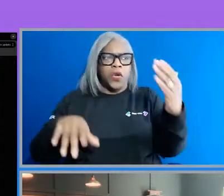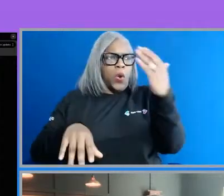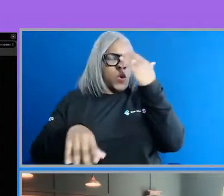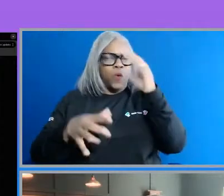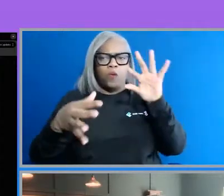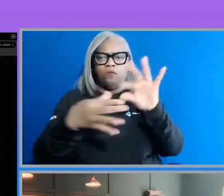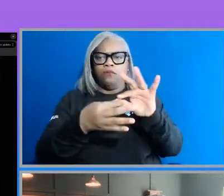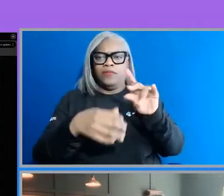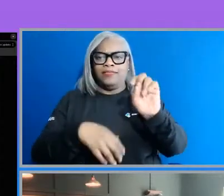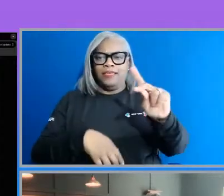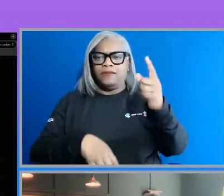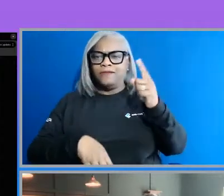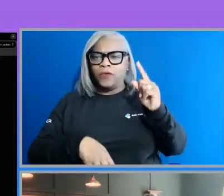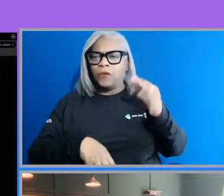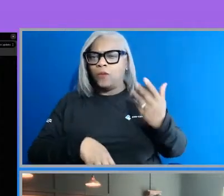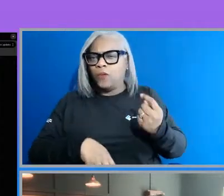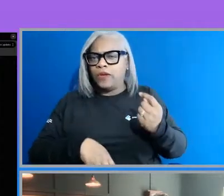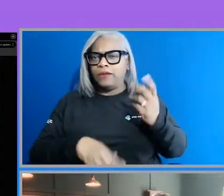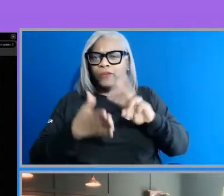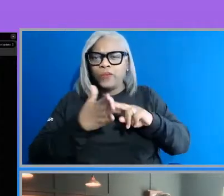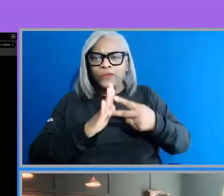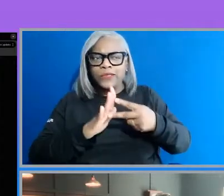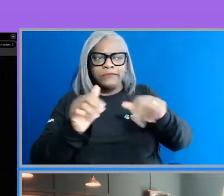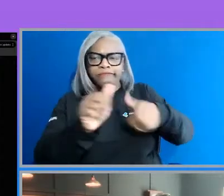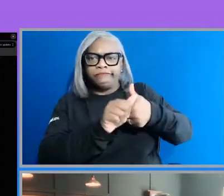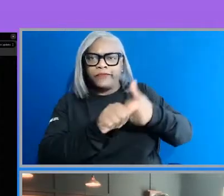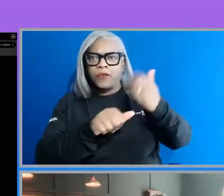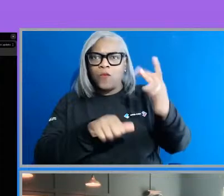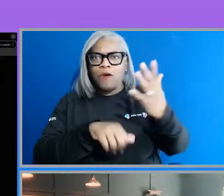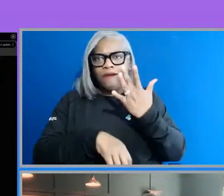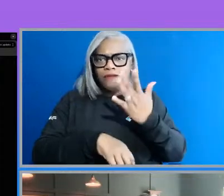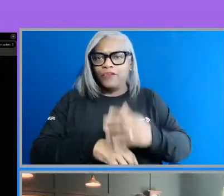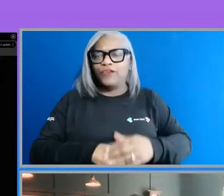were on the page? Let's look at how we can prevent this. I'm now